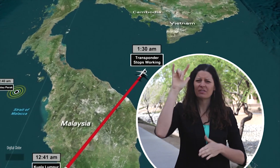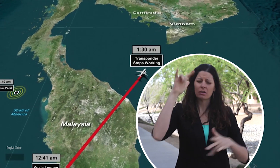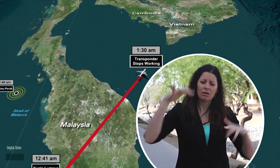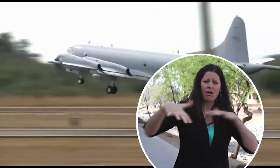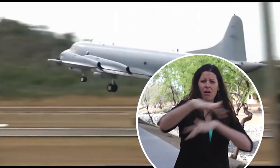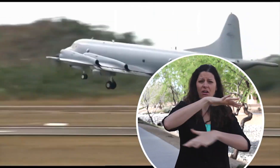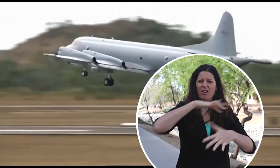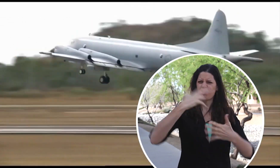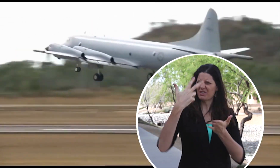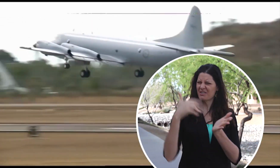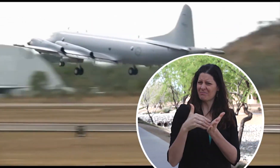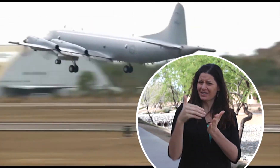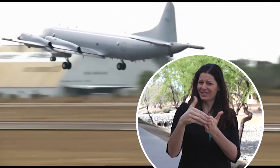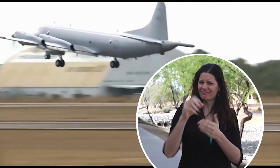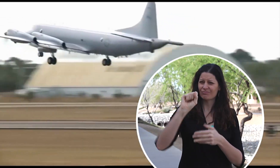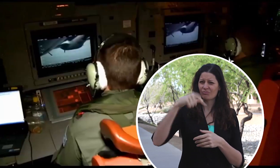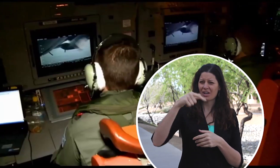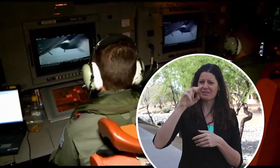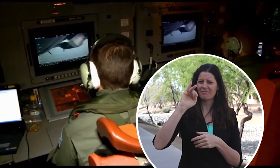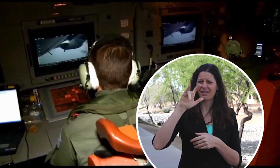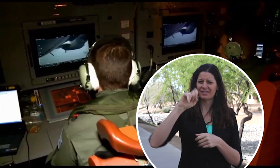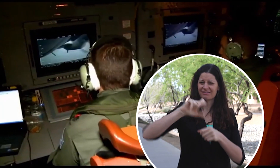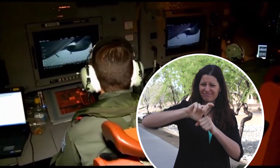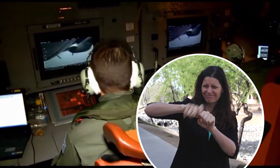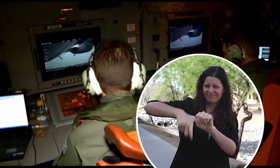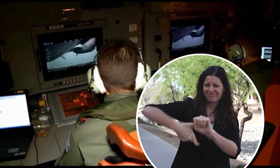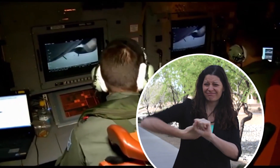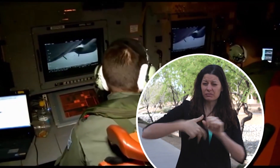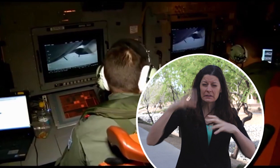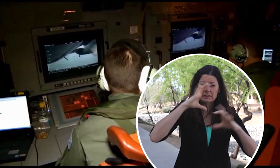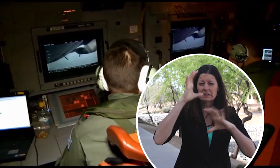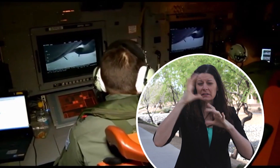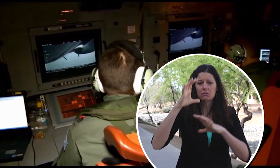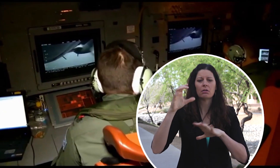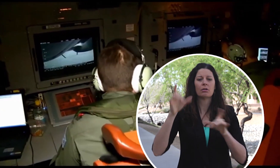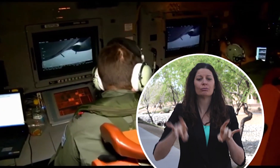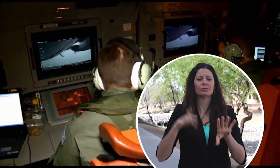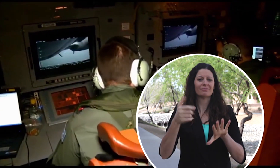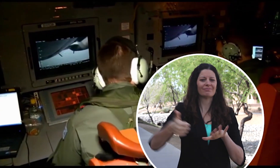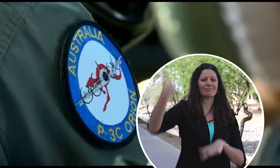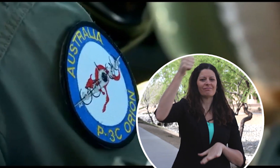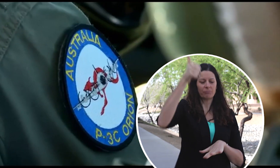THE SEARCH EXPANDED TO THREE-MILLION-QUARTER-MILES. AUSTRALIAN OFFICIALS FOUND DEBRIS IN THE SEARCH